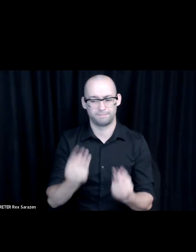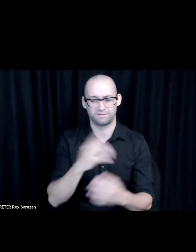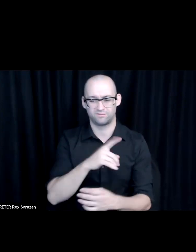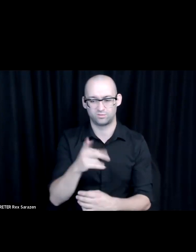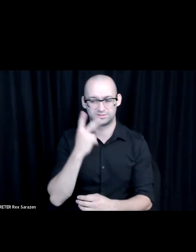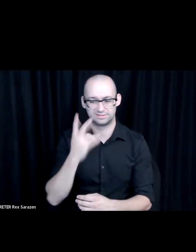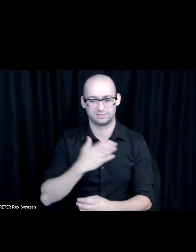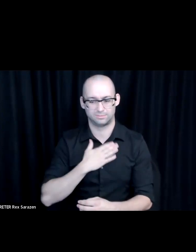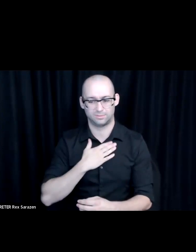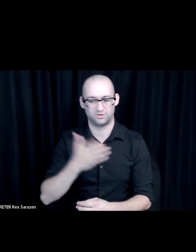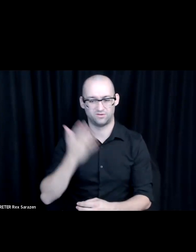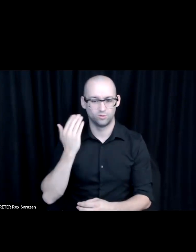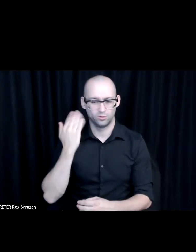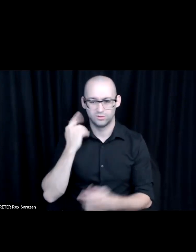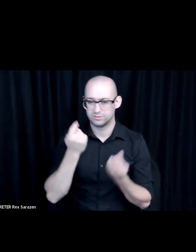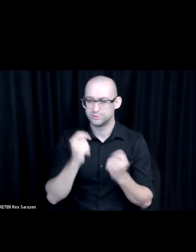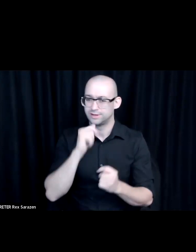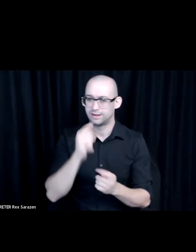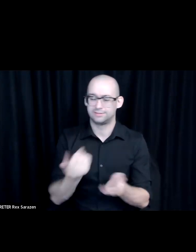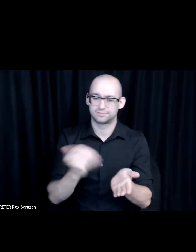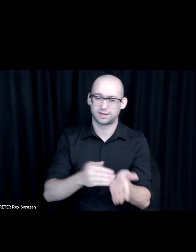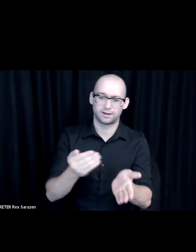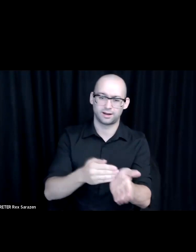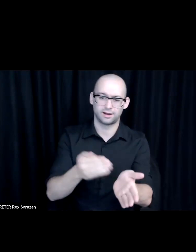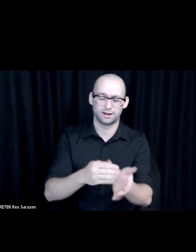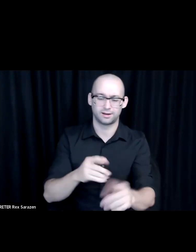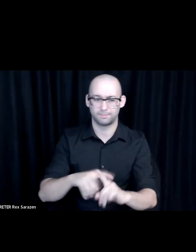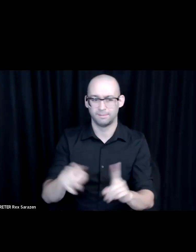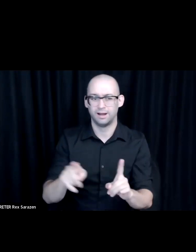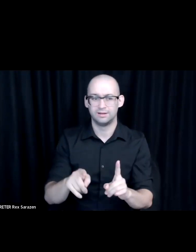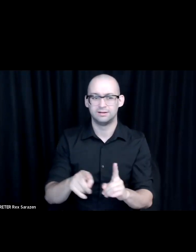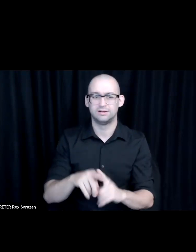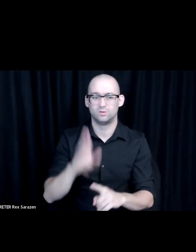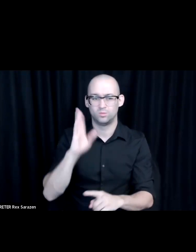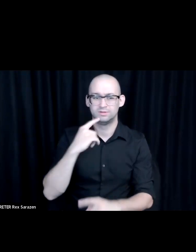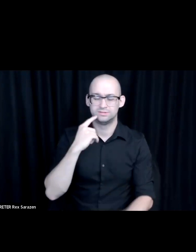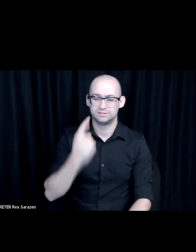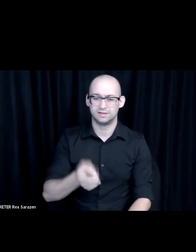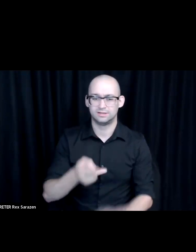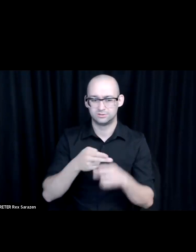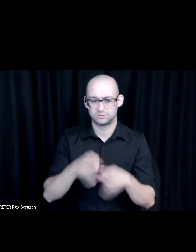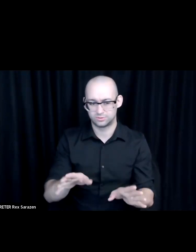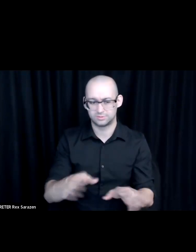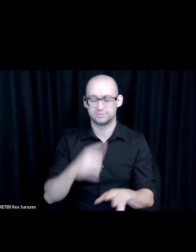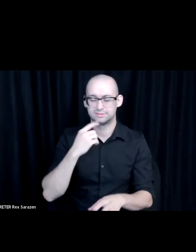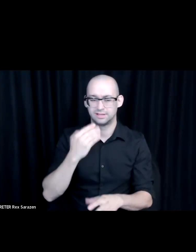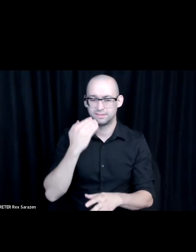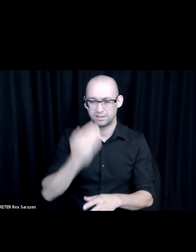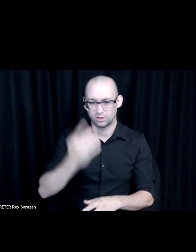so I'll try not to repeat myself, but do just want to thank you all for your ongoing engagement. I